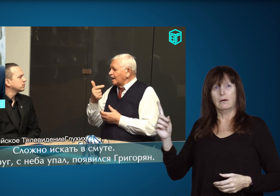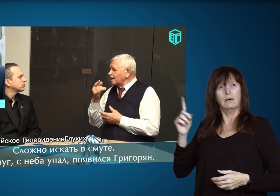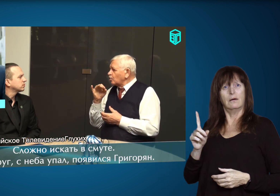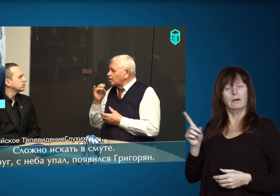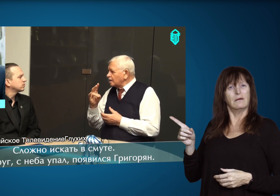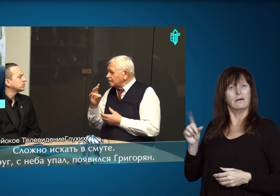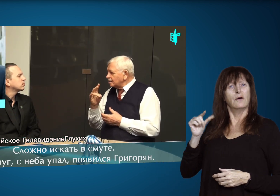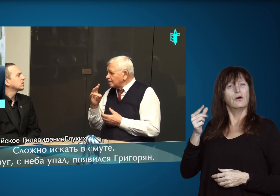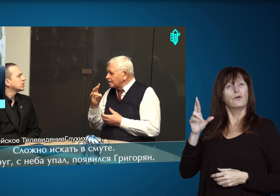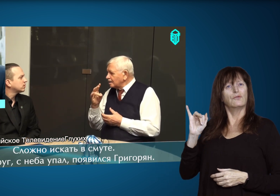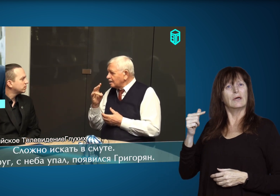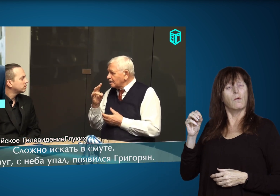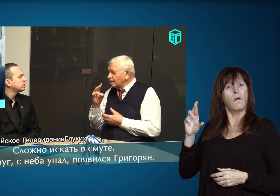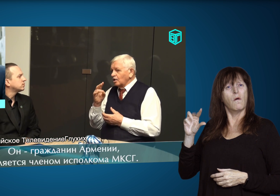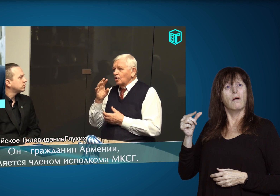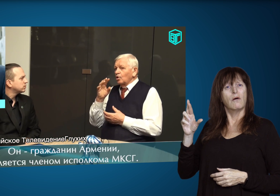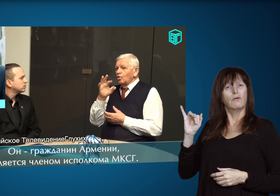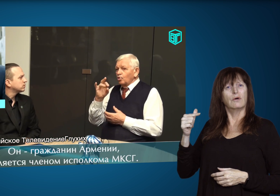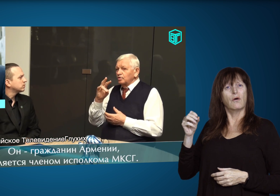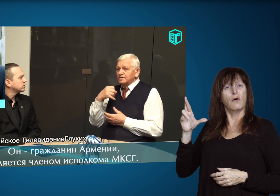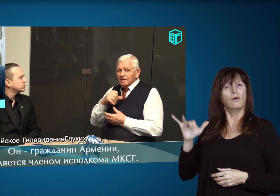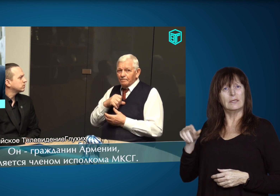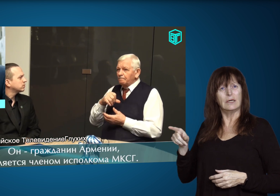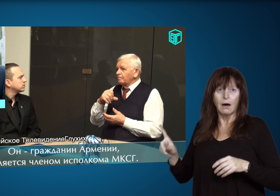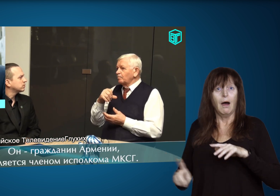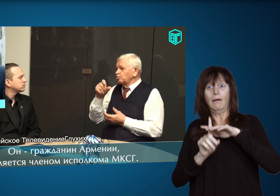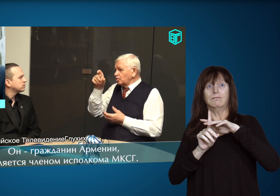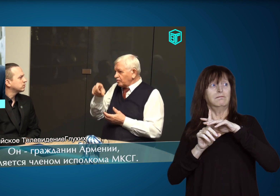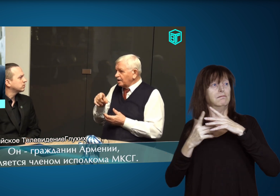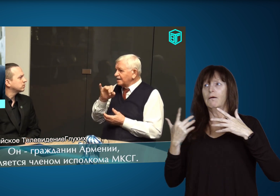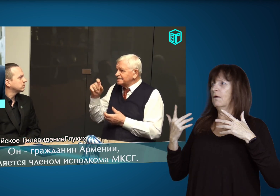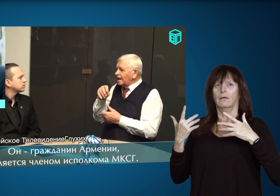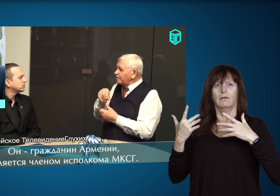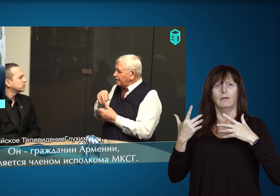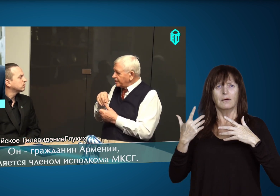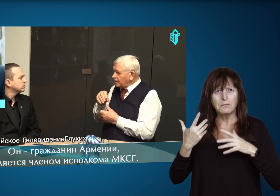but suddenly Grigor Grigoryan appeared out of nowhere.